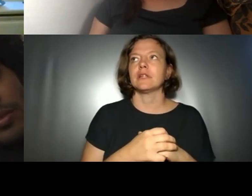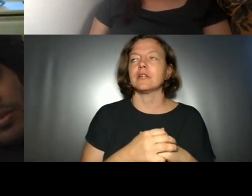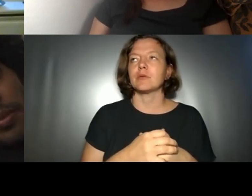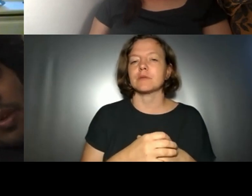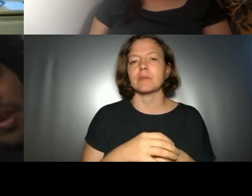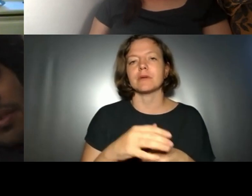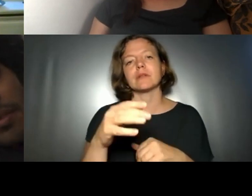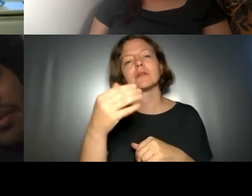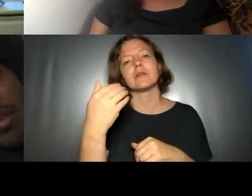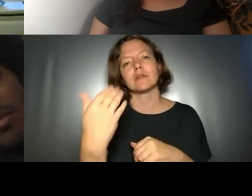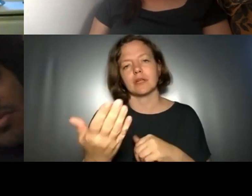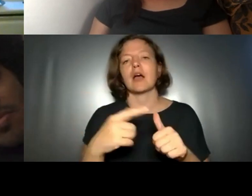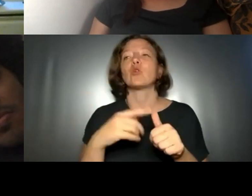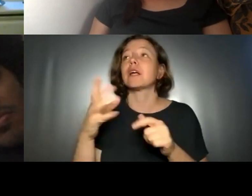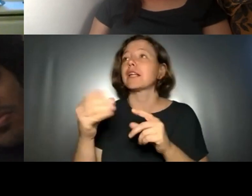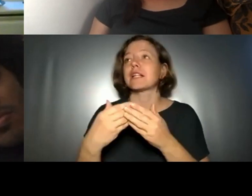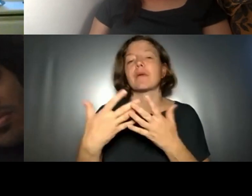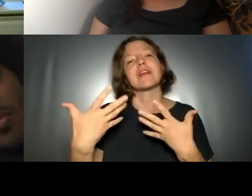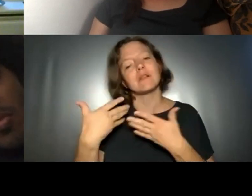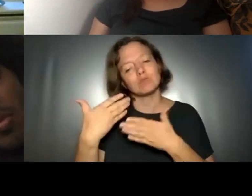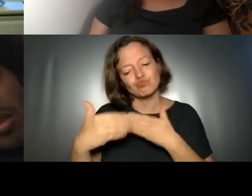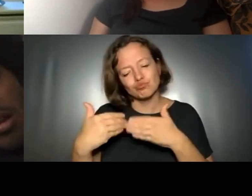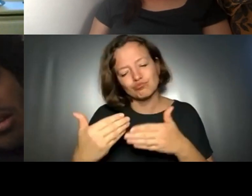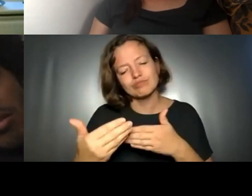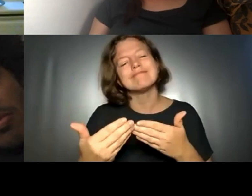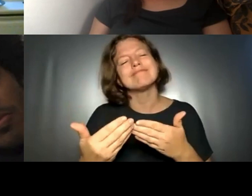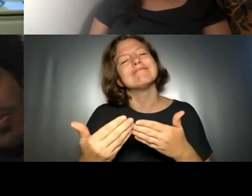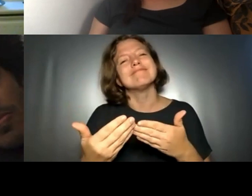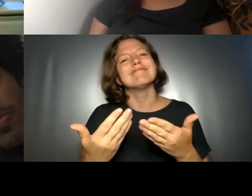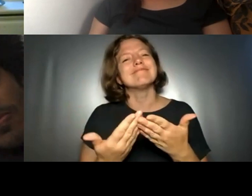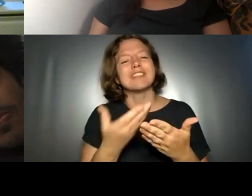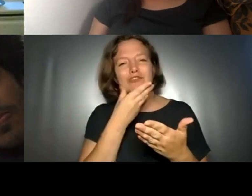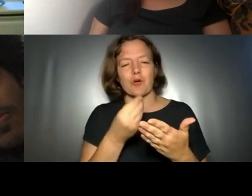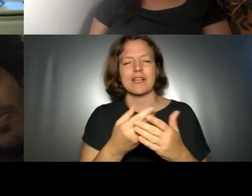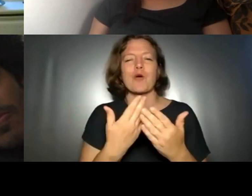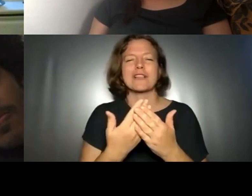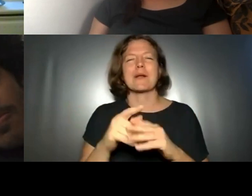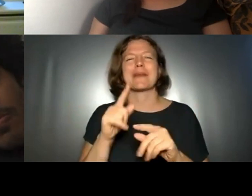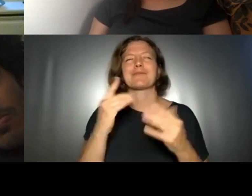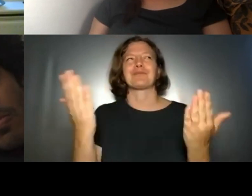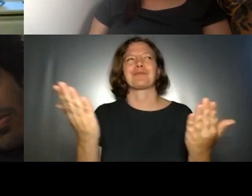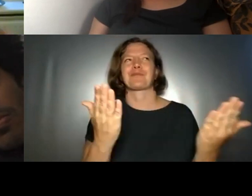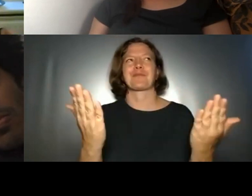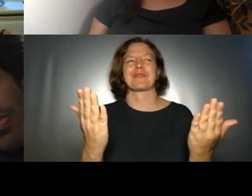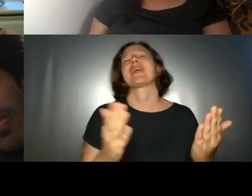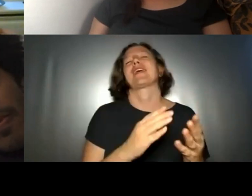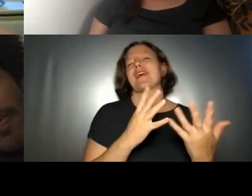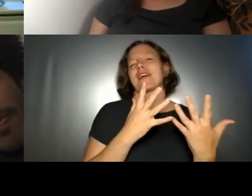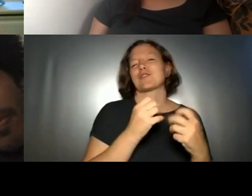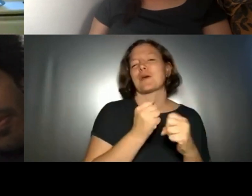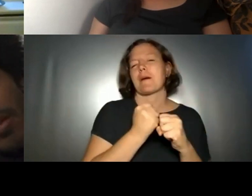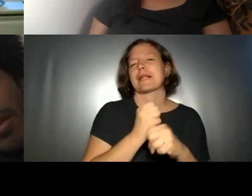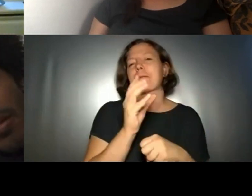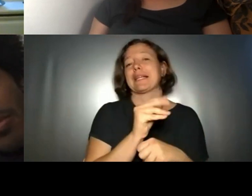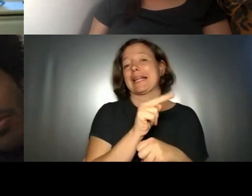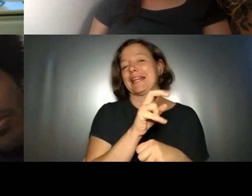And what I would say about the work with Nina and with Kate, which is linking to what you described, Kate: